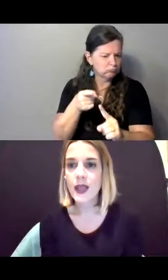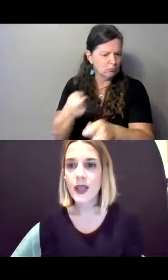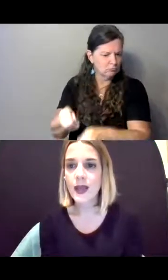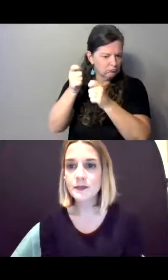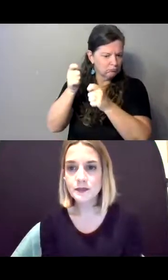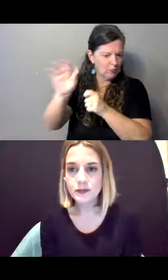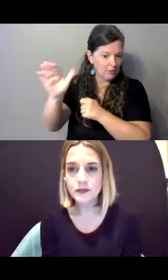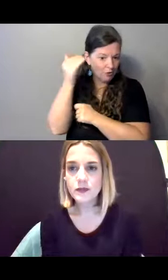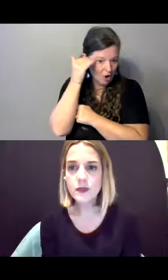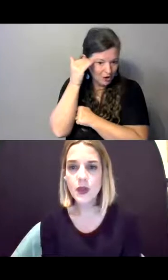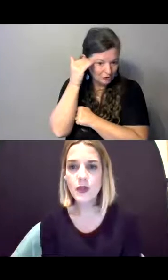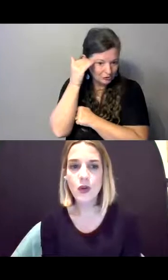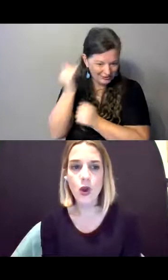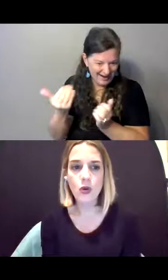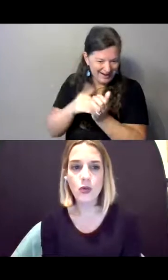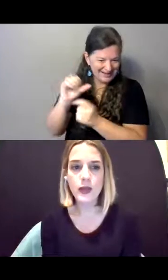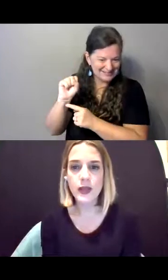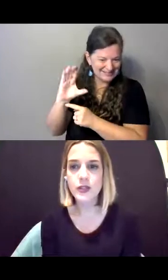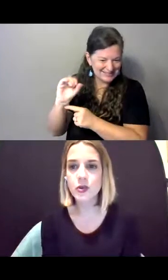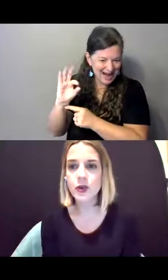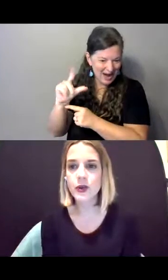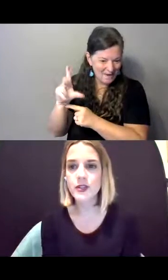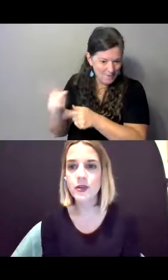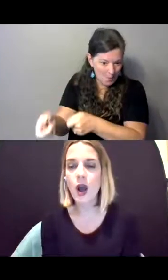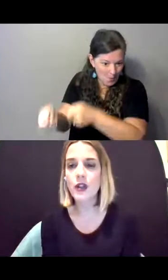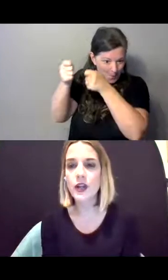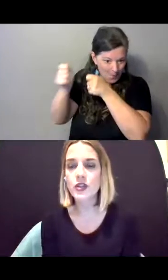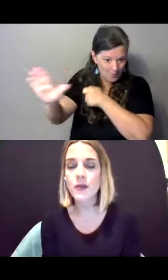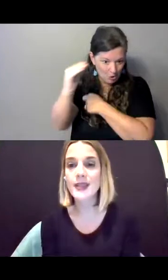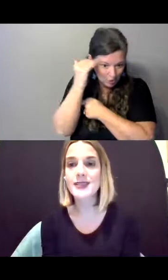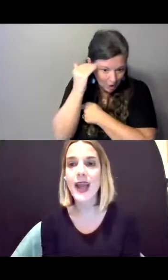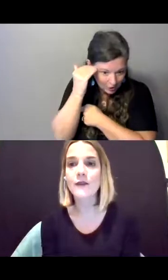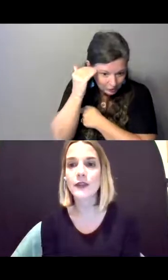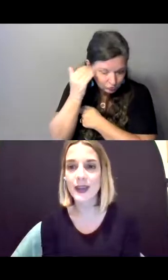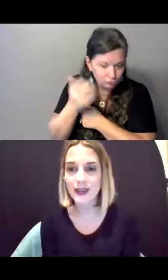and again, the goal is to increase their knowledge by scaffolding